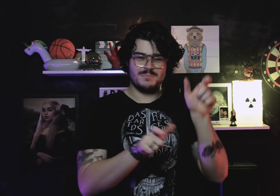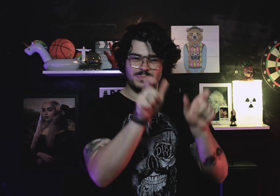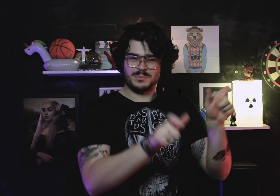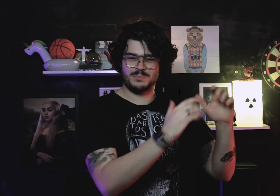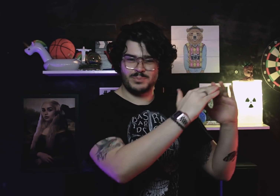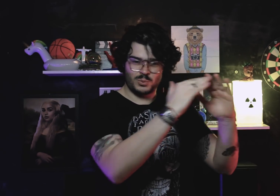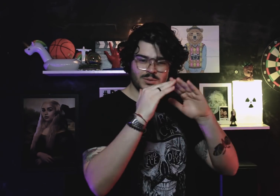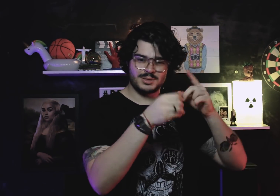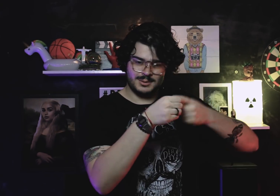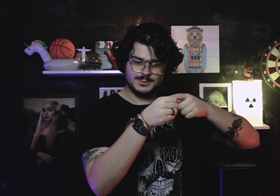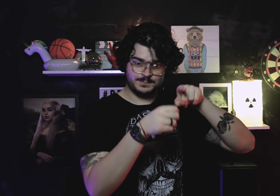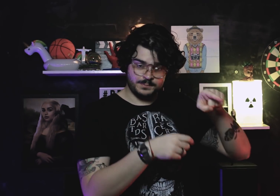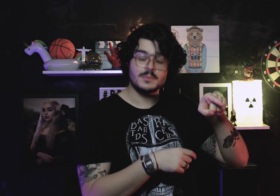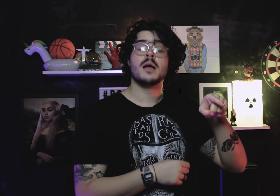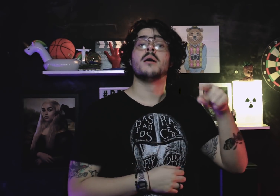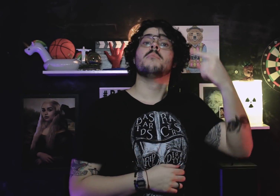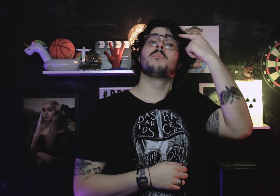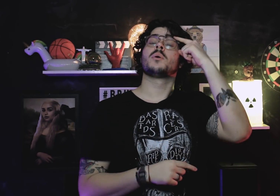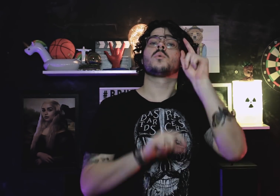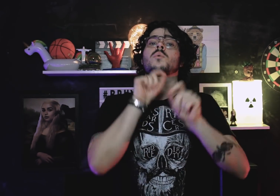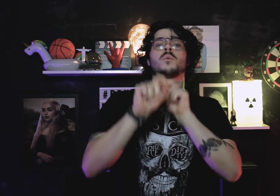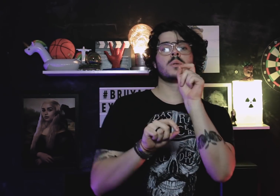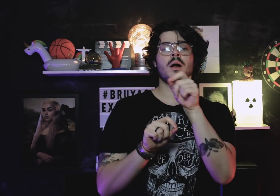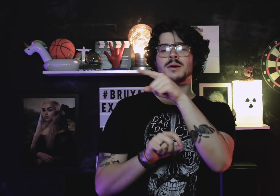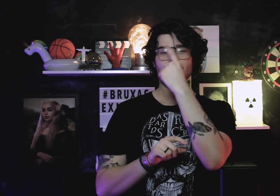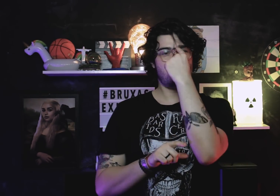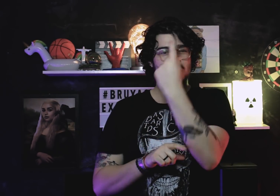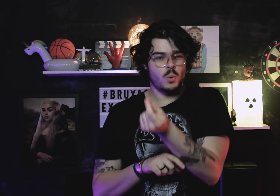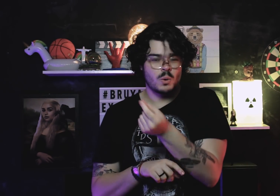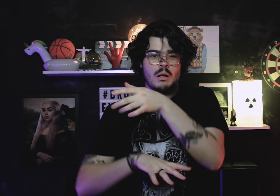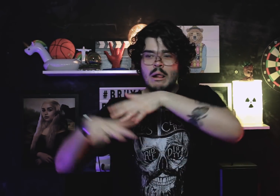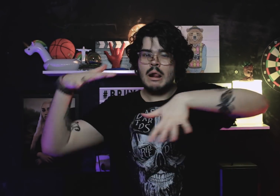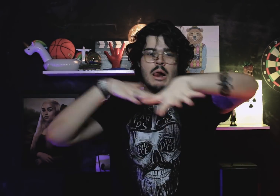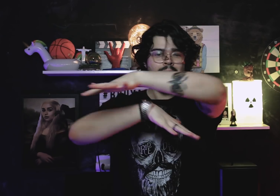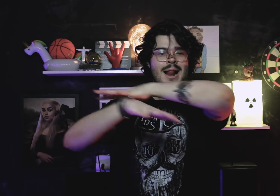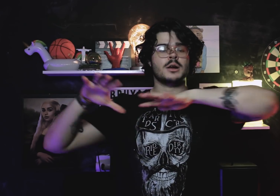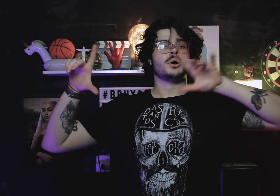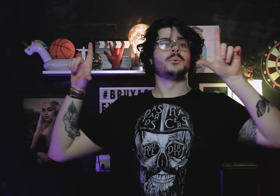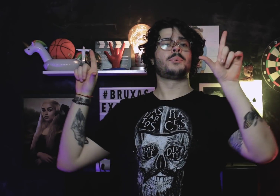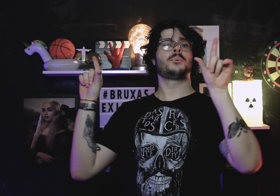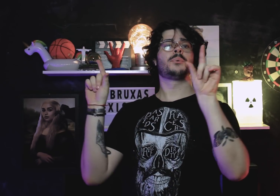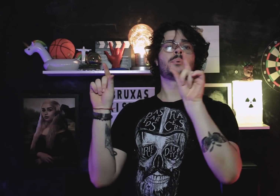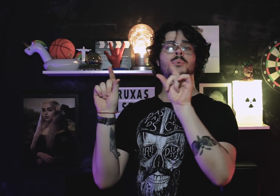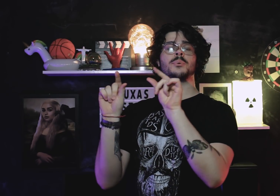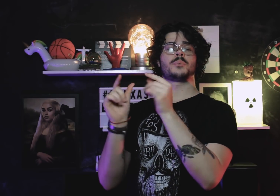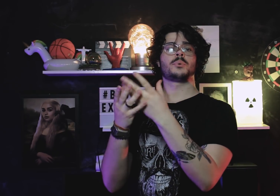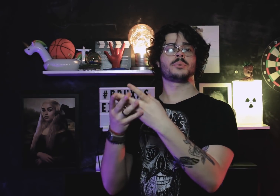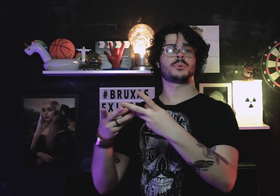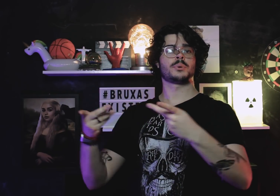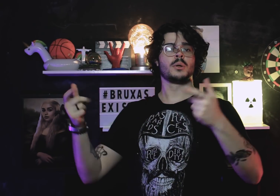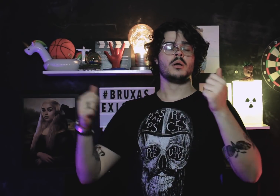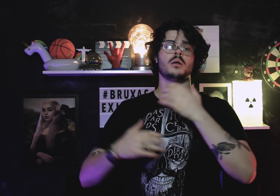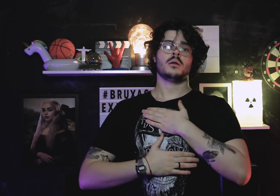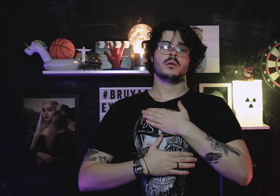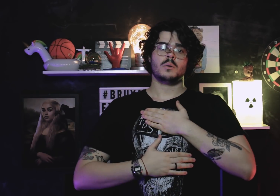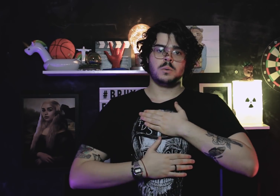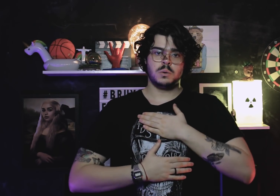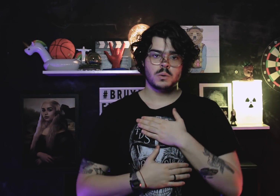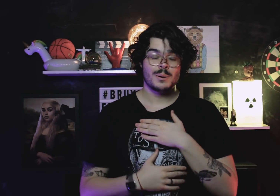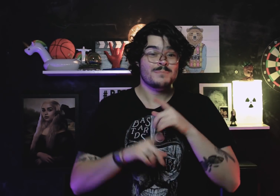Everyone in Burkittsville thought that this time the witch's curse was over,